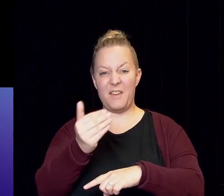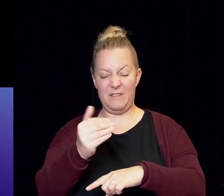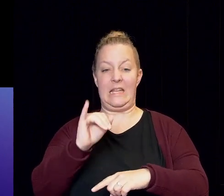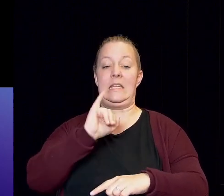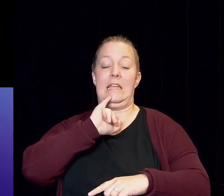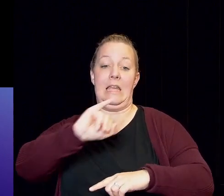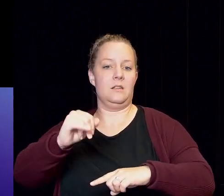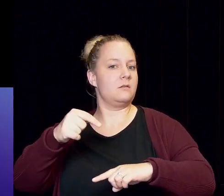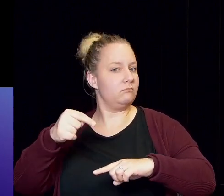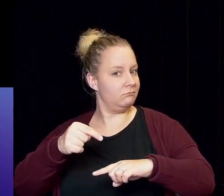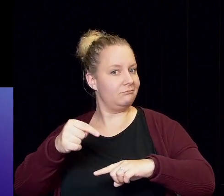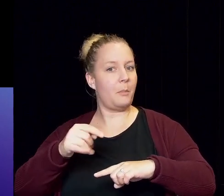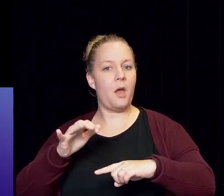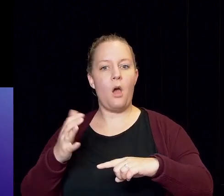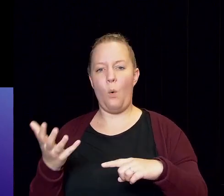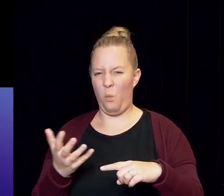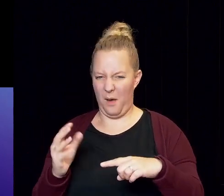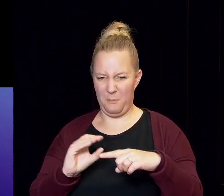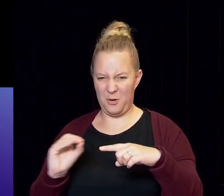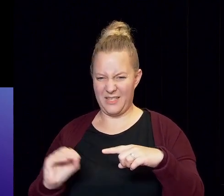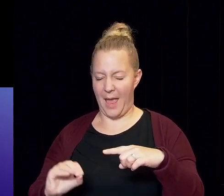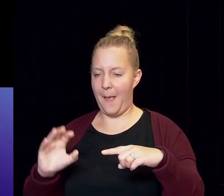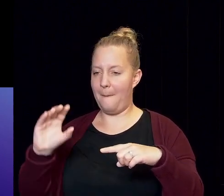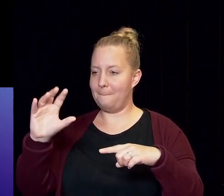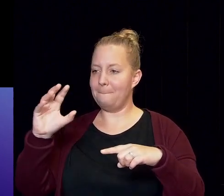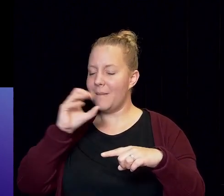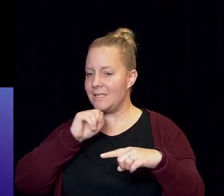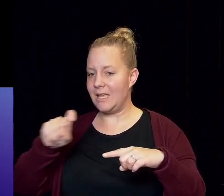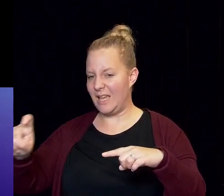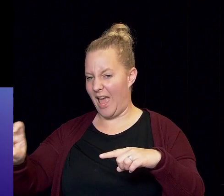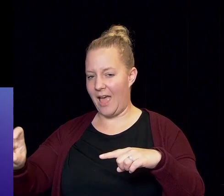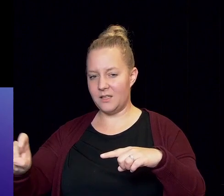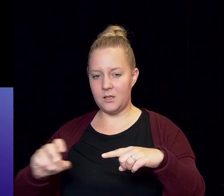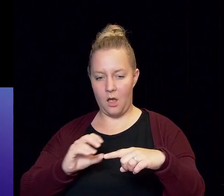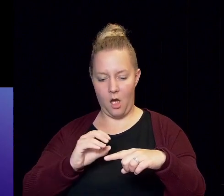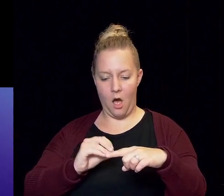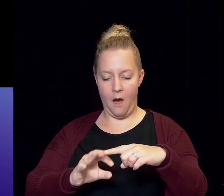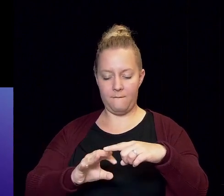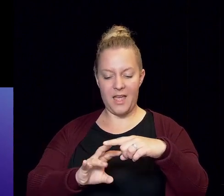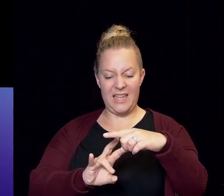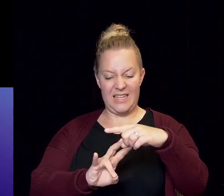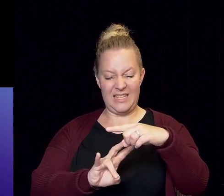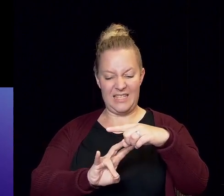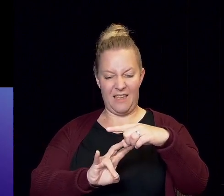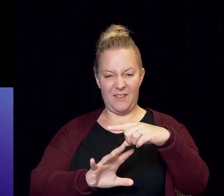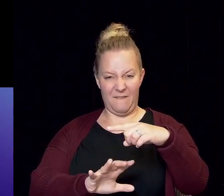"what percent" so that's what I'm missing so I used x. And then "of 75" meaning 75 is the whole.